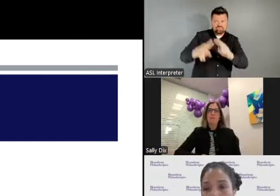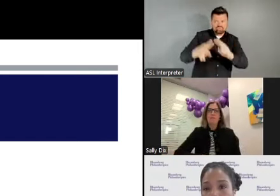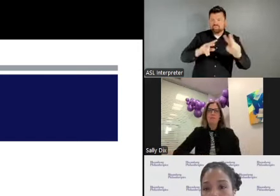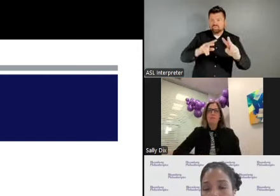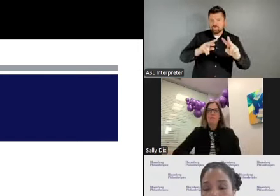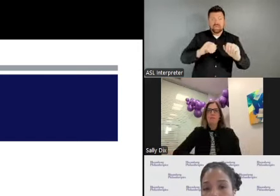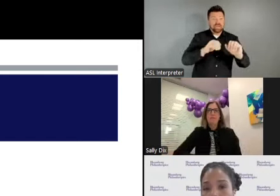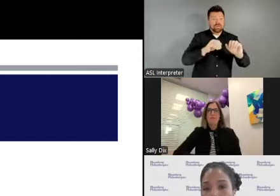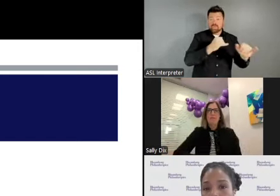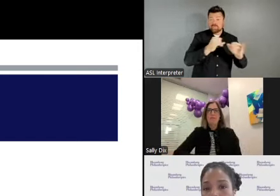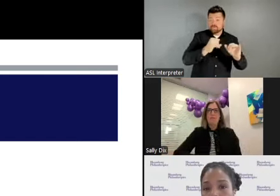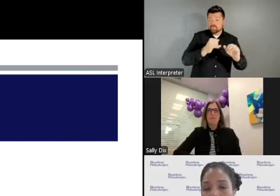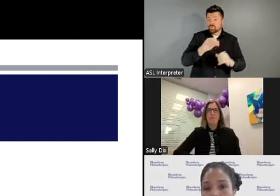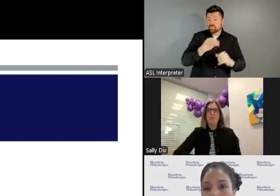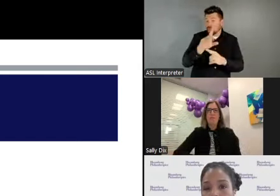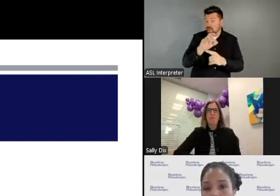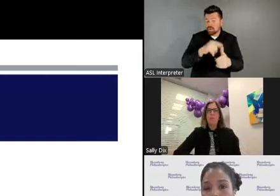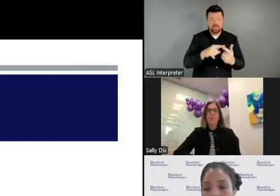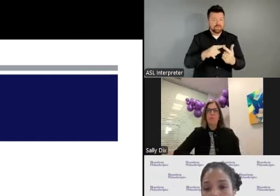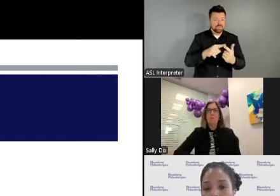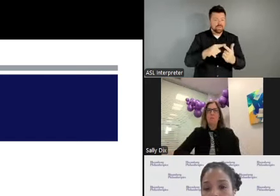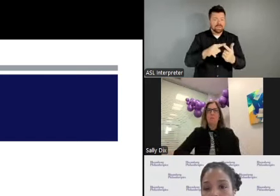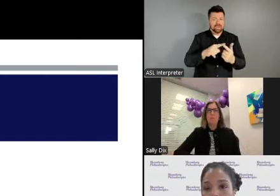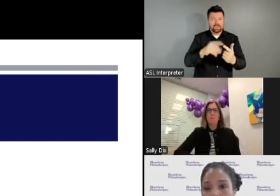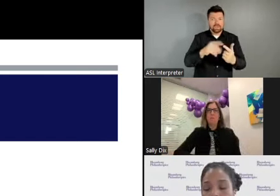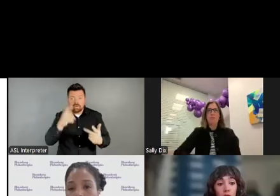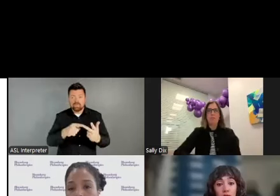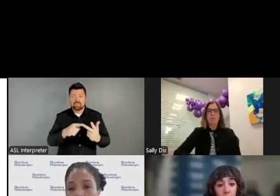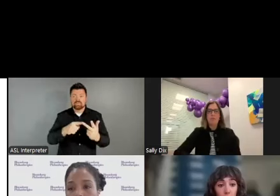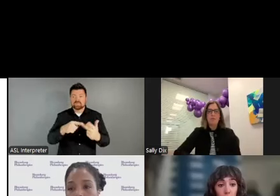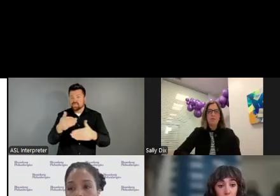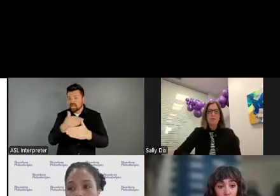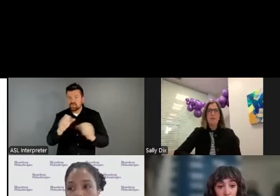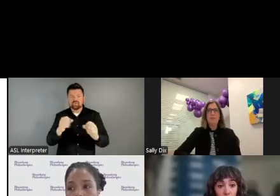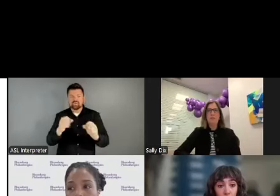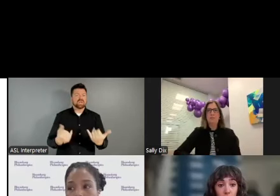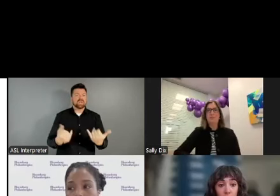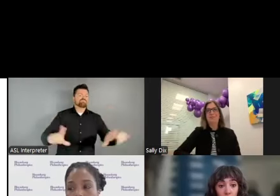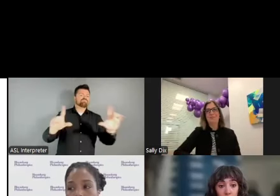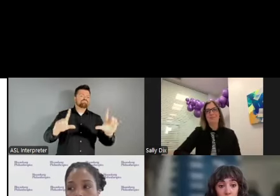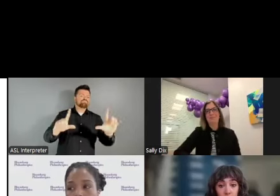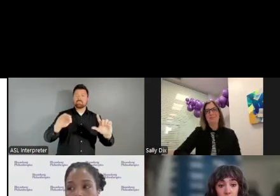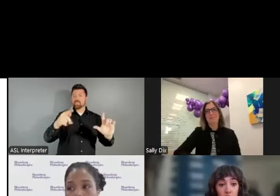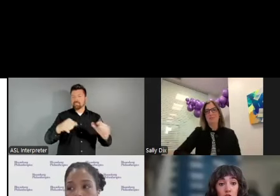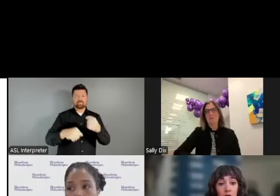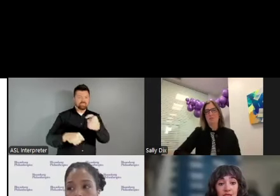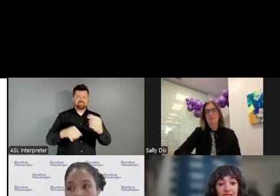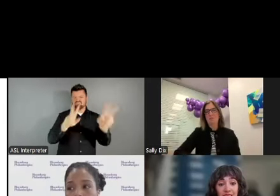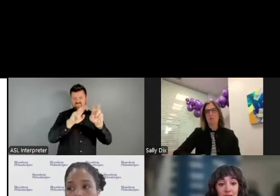national averages. So let me show you one sample map from our analysis showing the density of